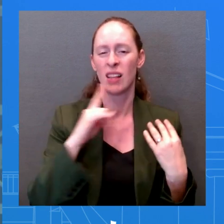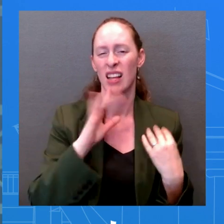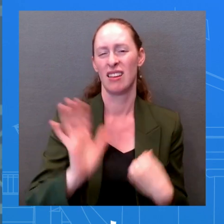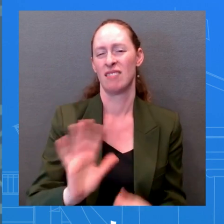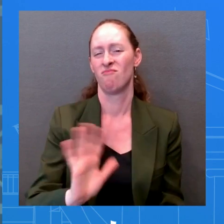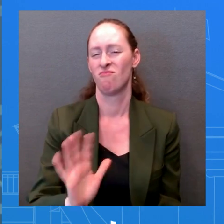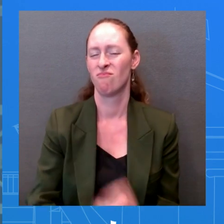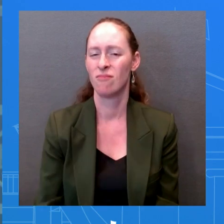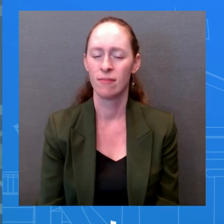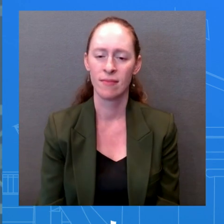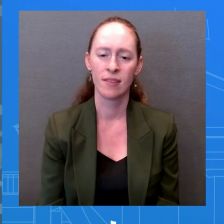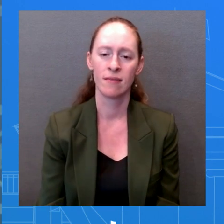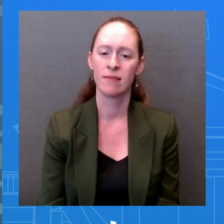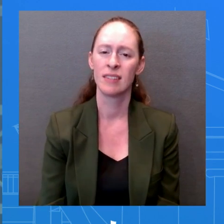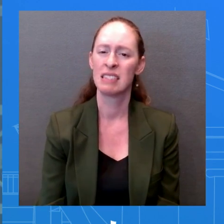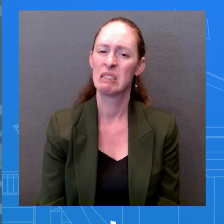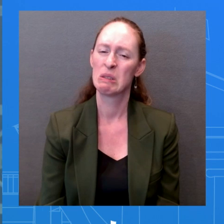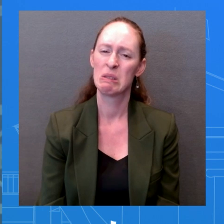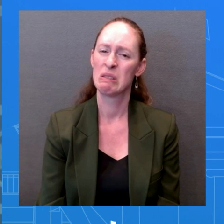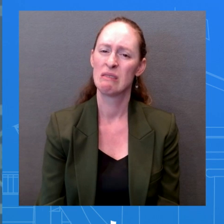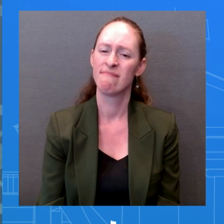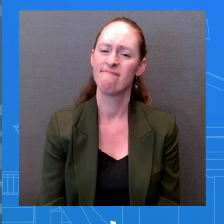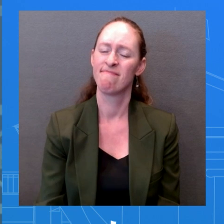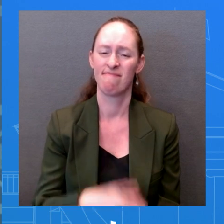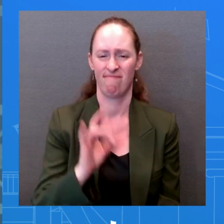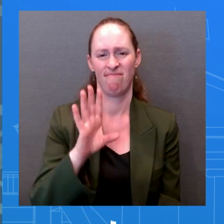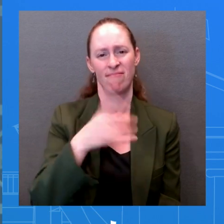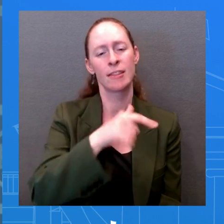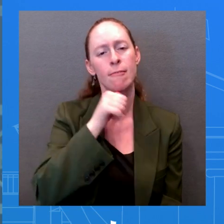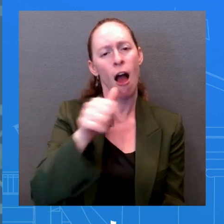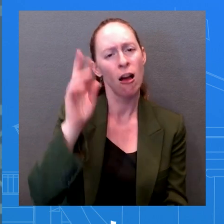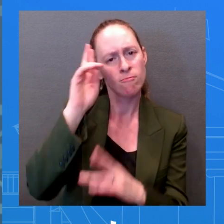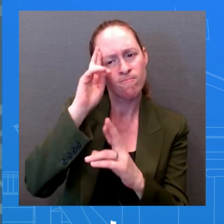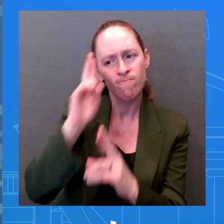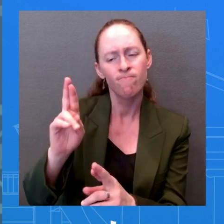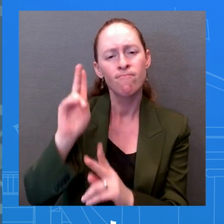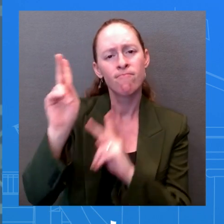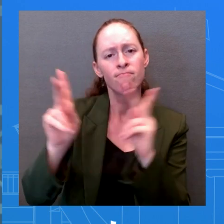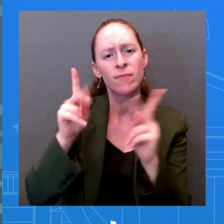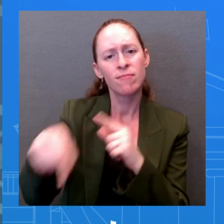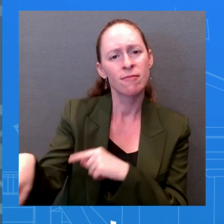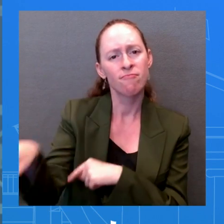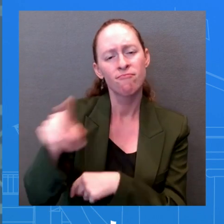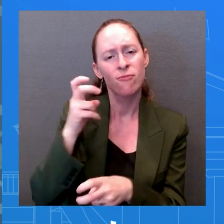It is -- it doesn't afford them any dignity, what they're doing, when you are abandoning families and children